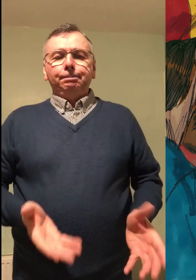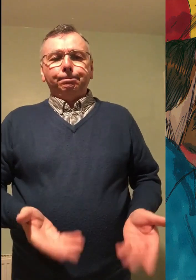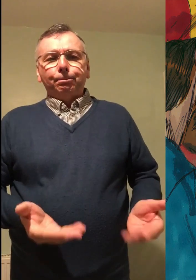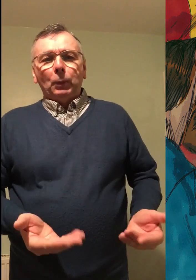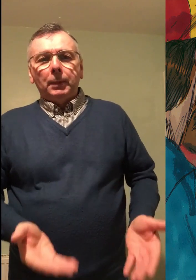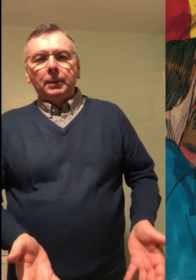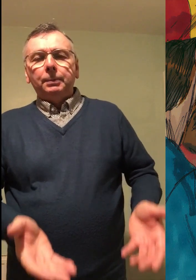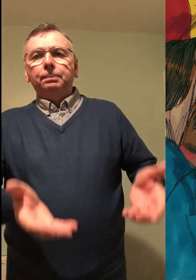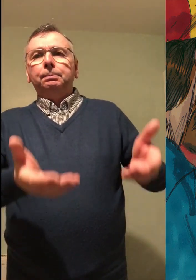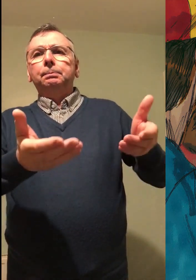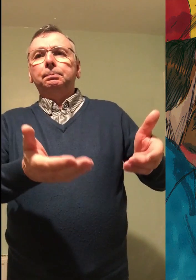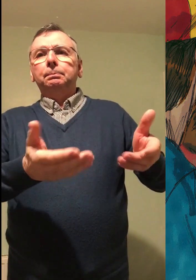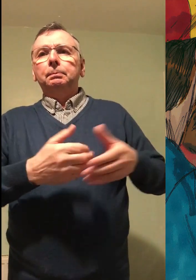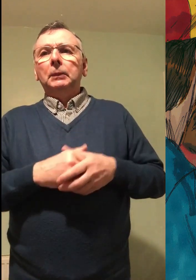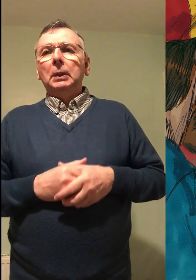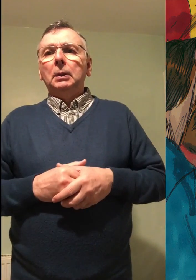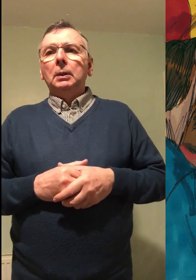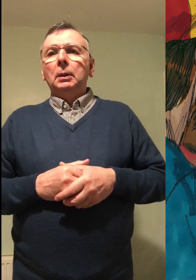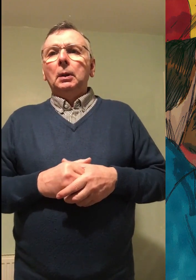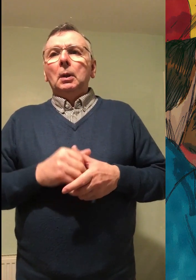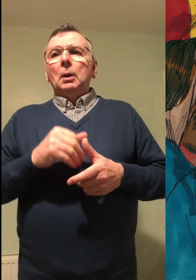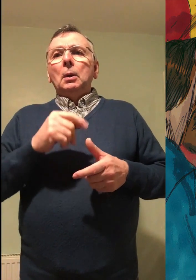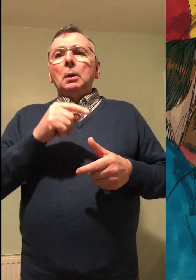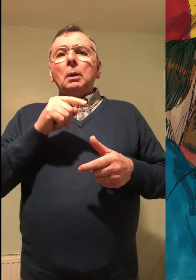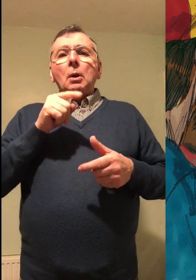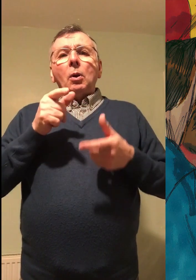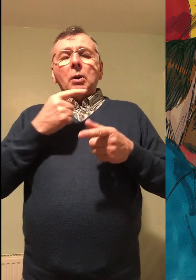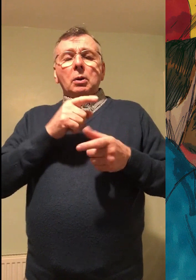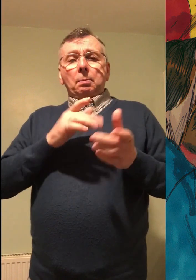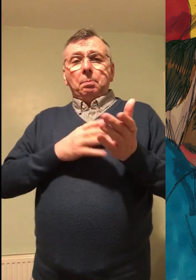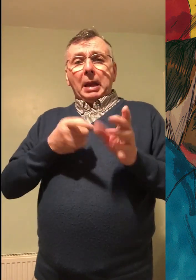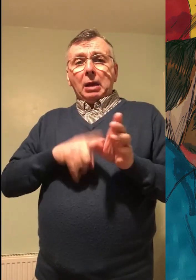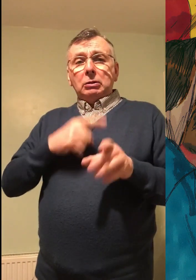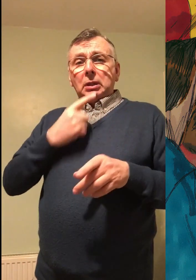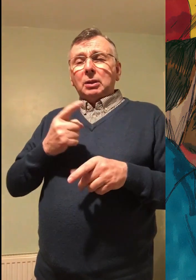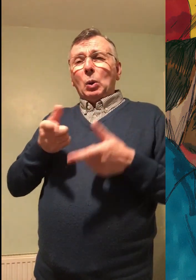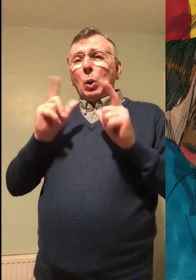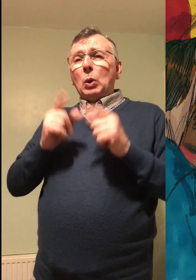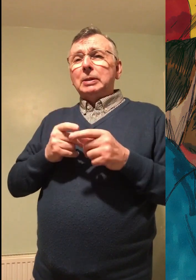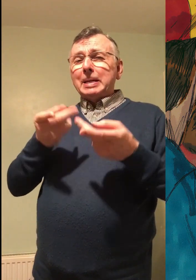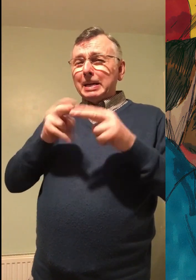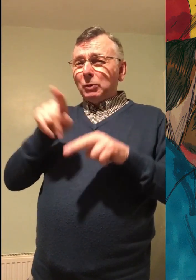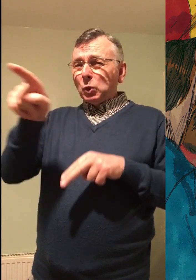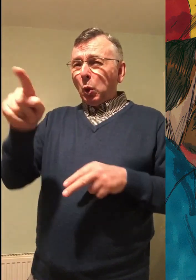would not have died.” When Jesus saw her weeping, and the Jews who